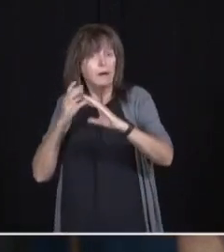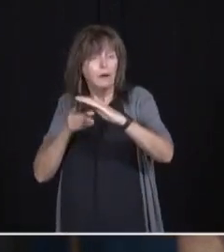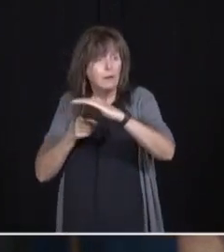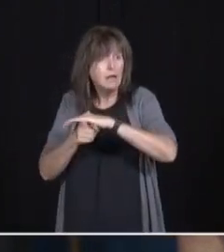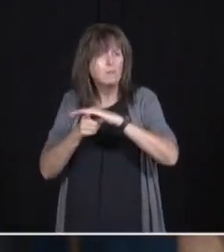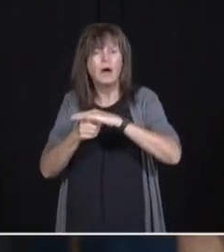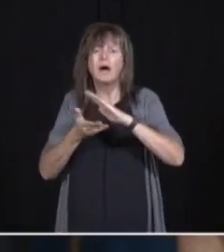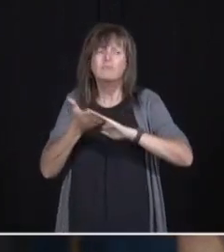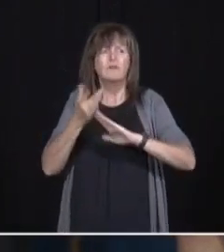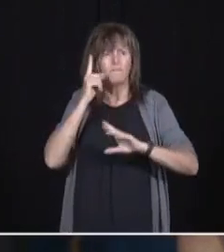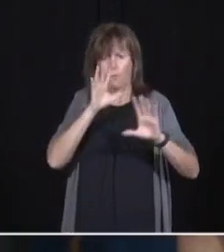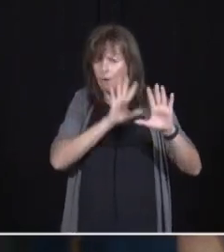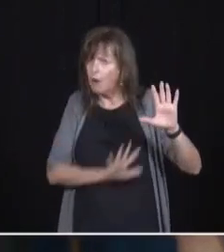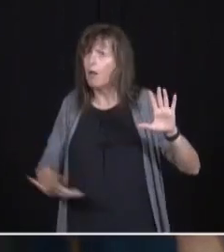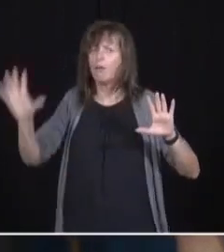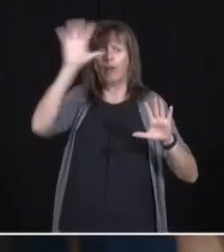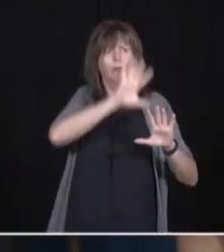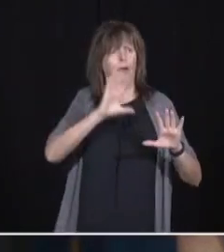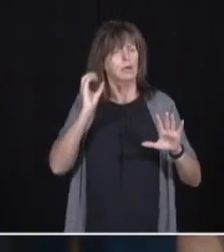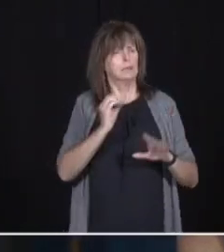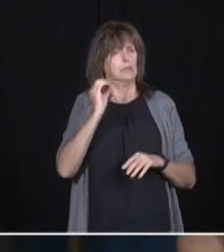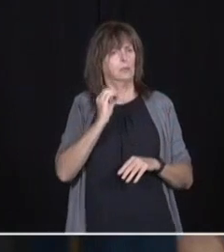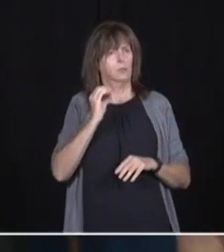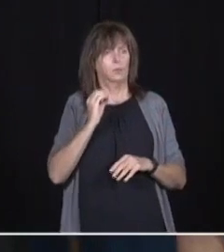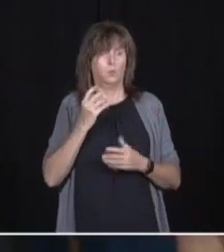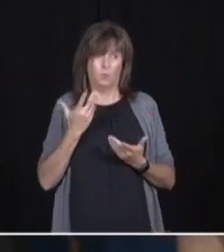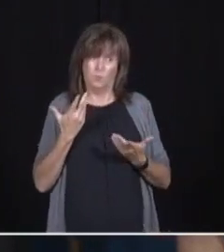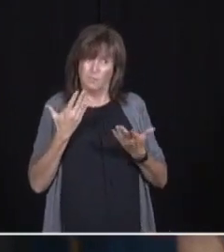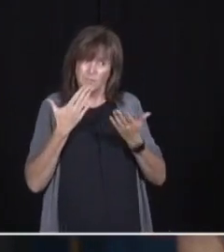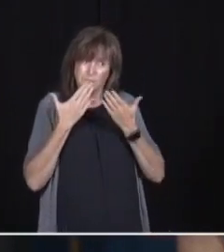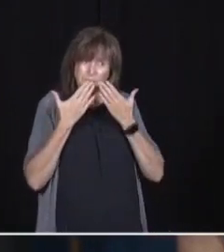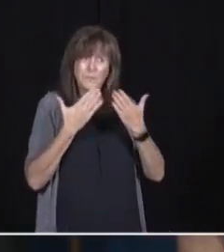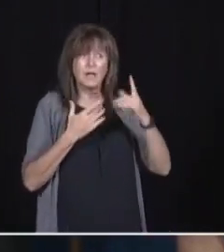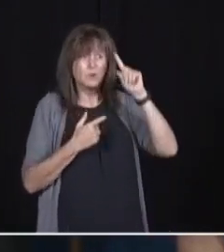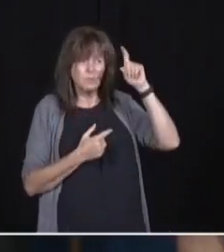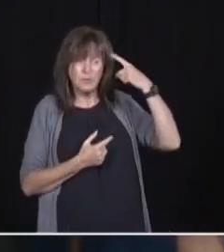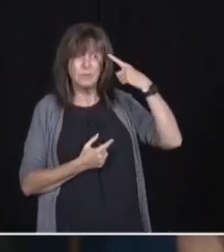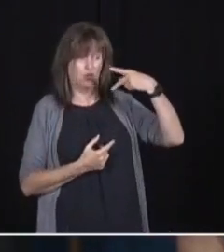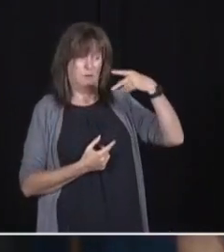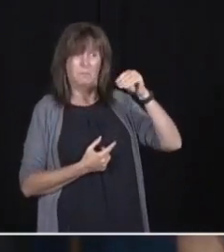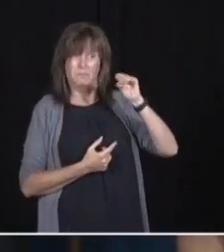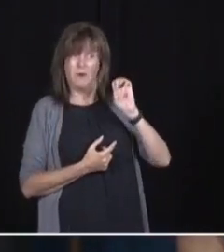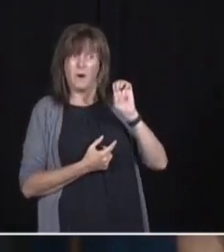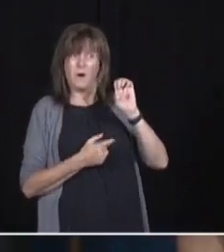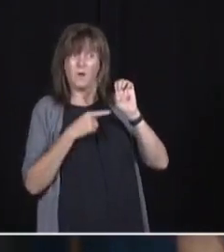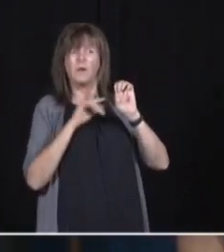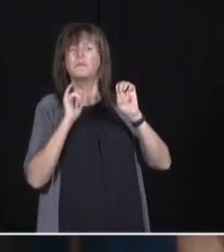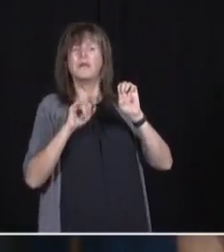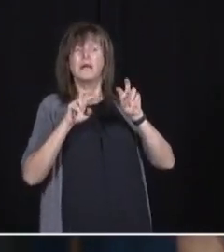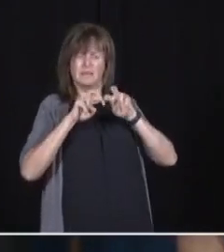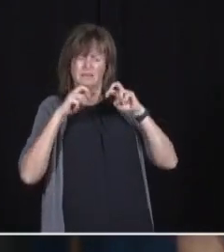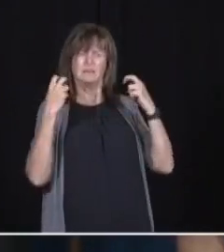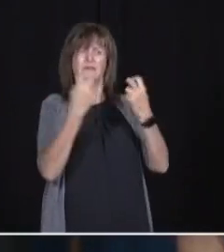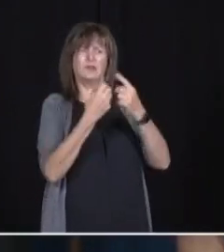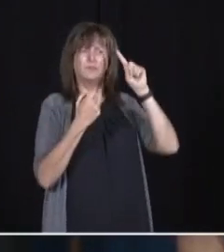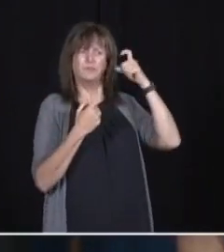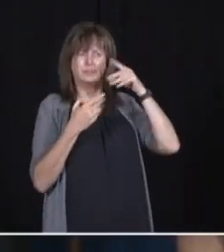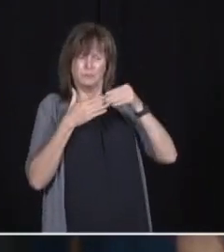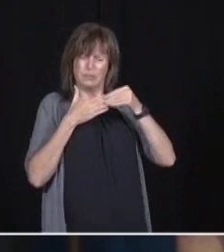billion. Up to $2 billion to keep our transit systems running. I want to think premarital for his leadership around the premier's table.